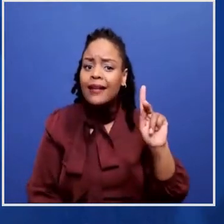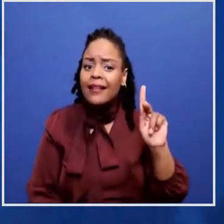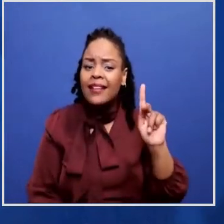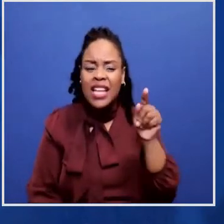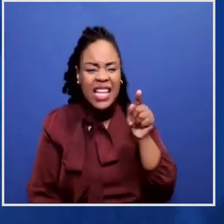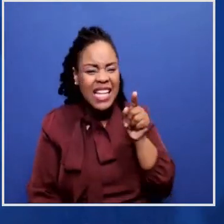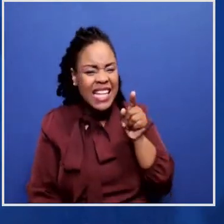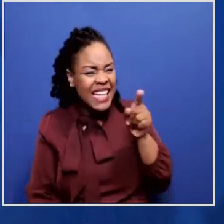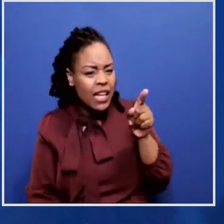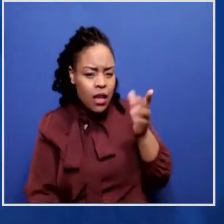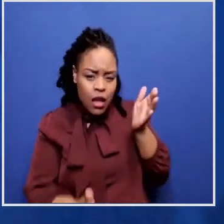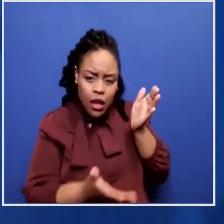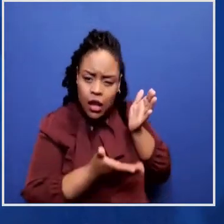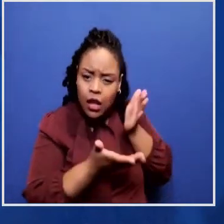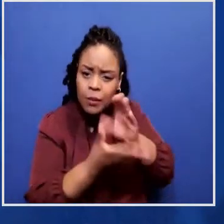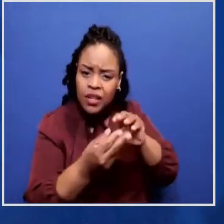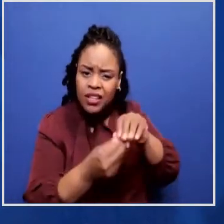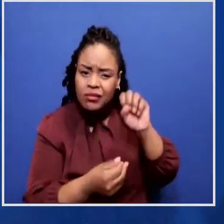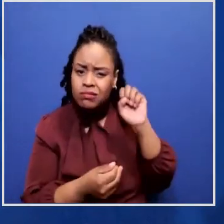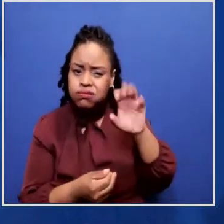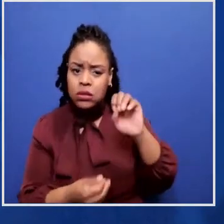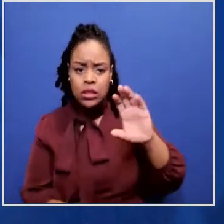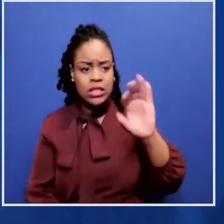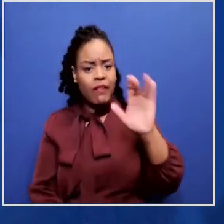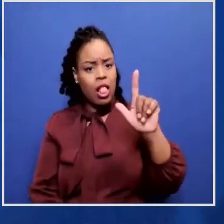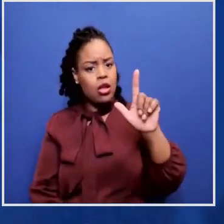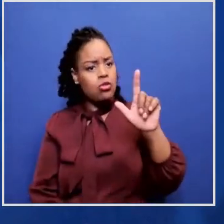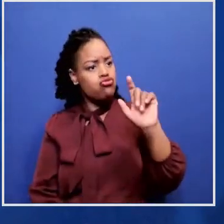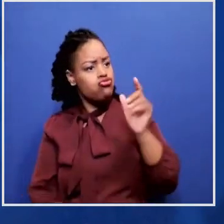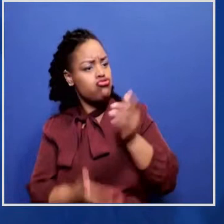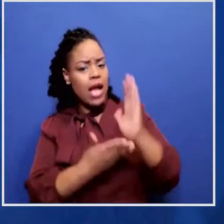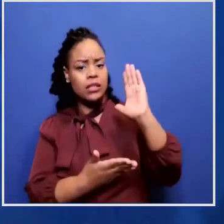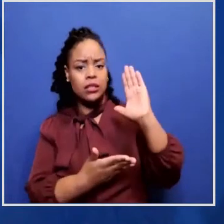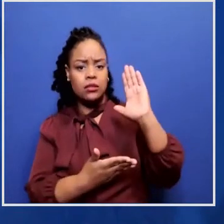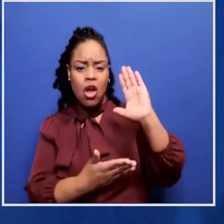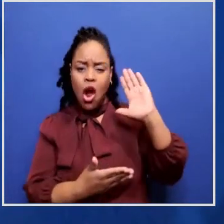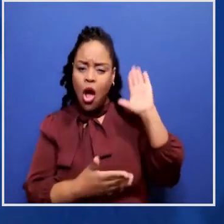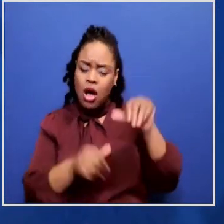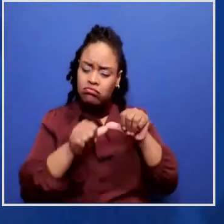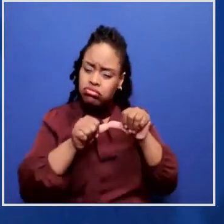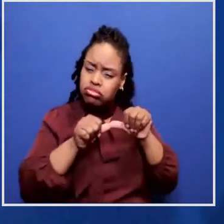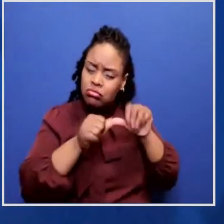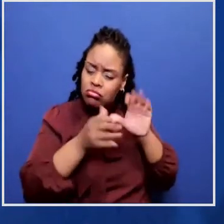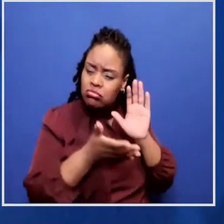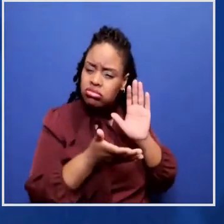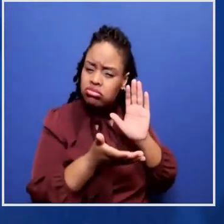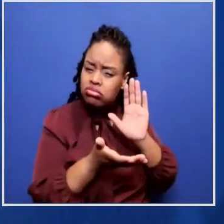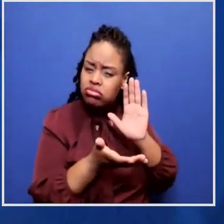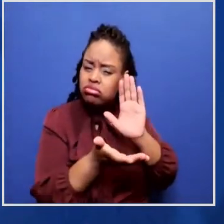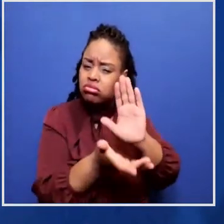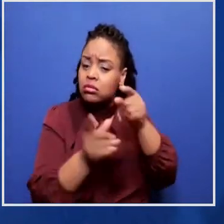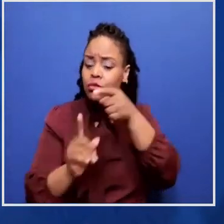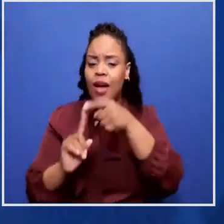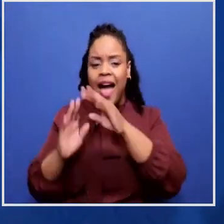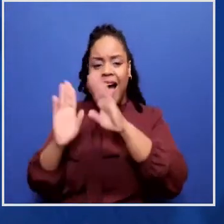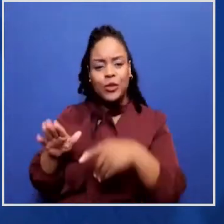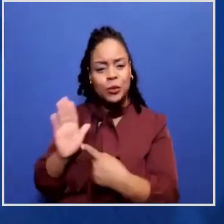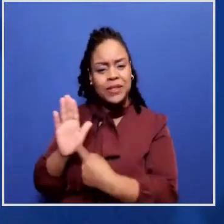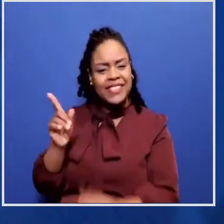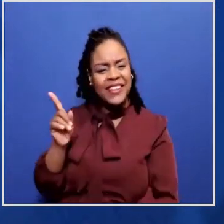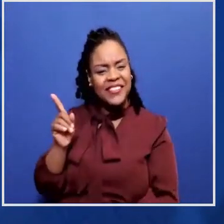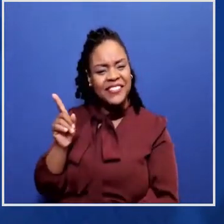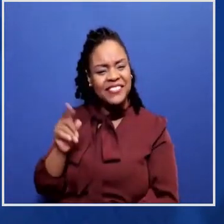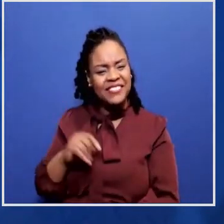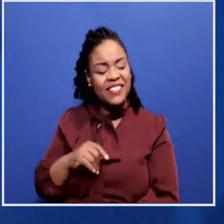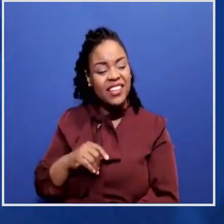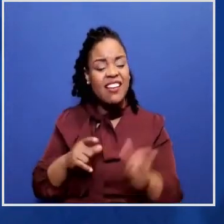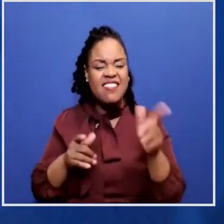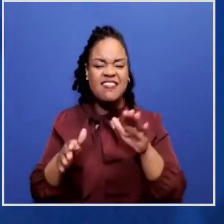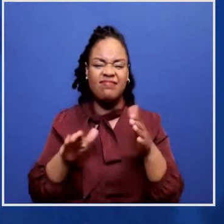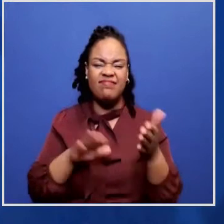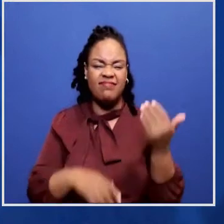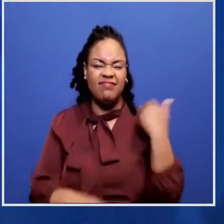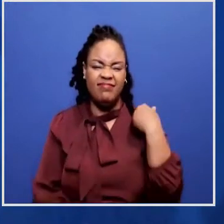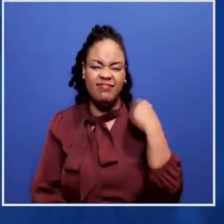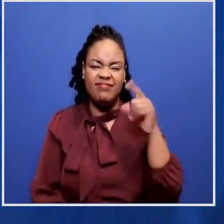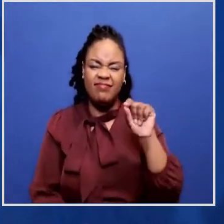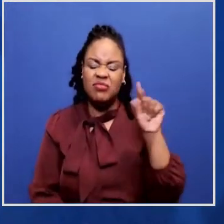RECOGNIZE THE GREAT CONGRESSMAN,